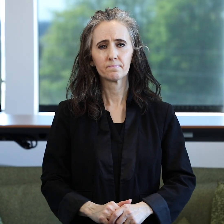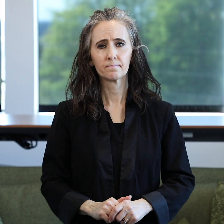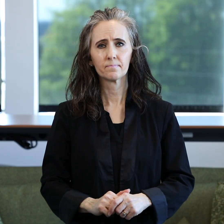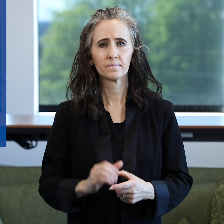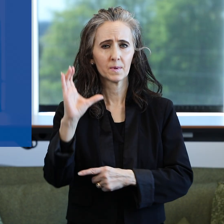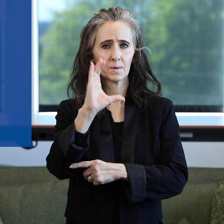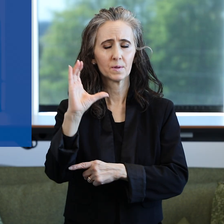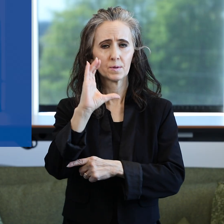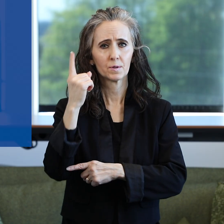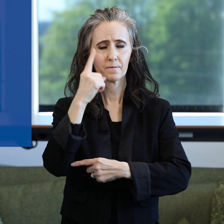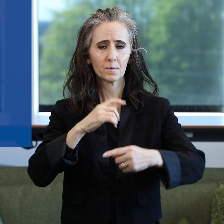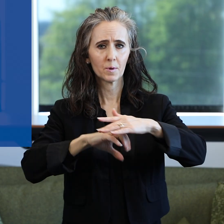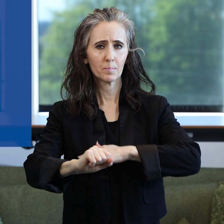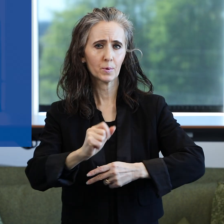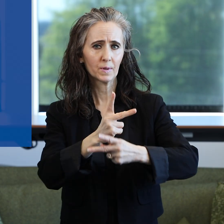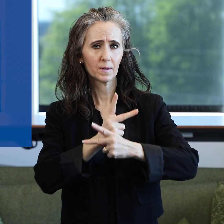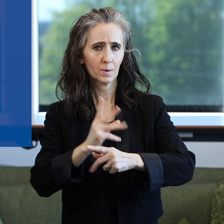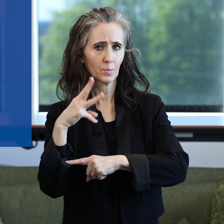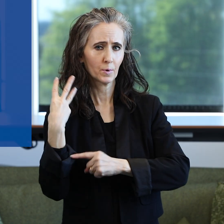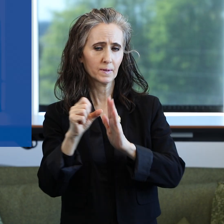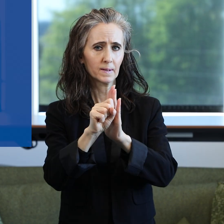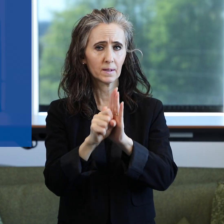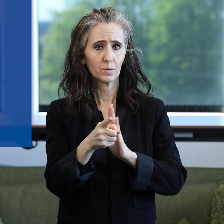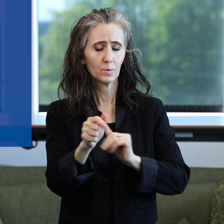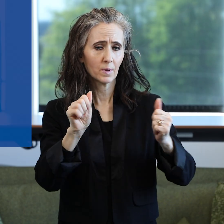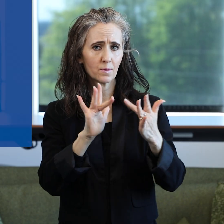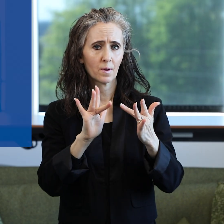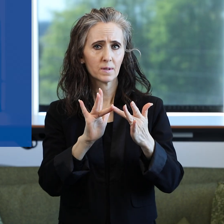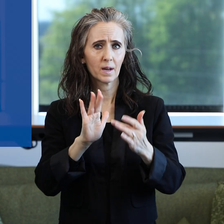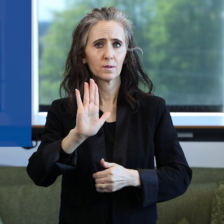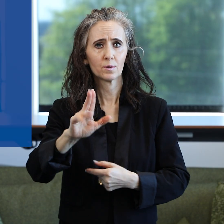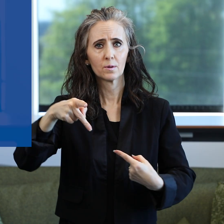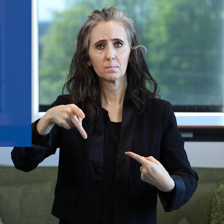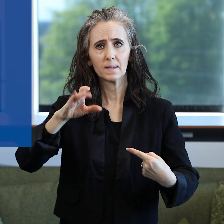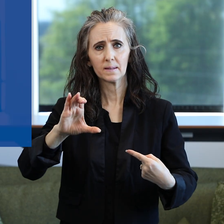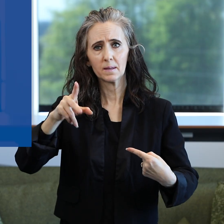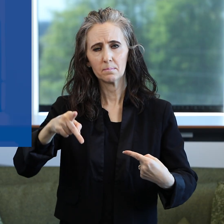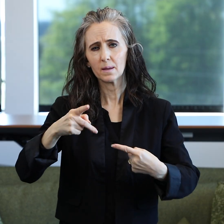How to find a trusted abortion provider to find abortion care in Washington, you can contact